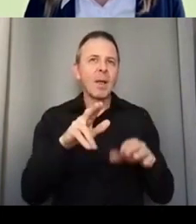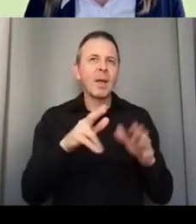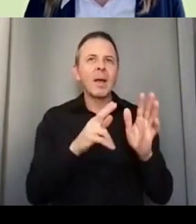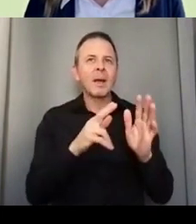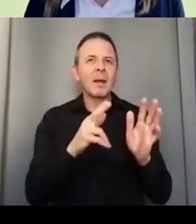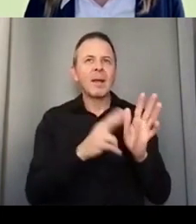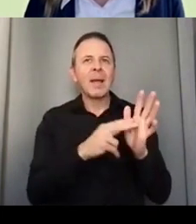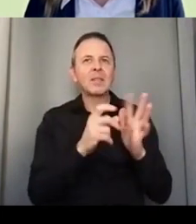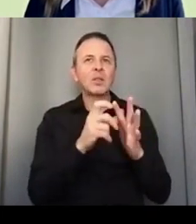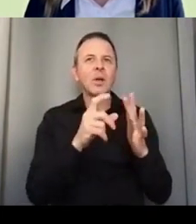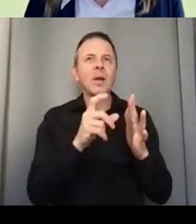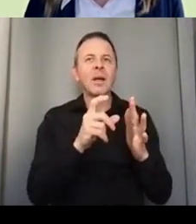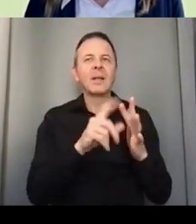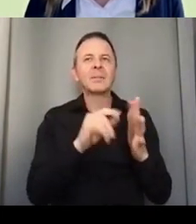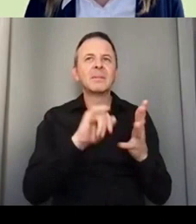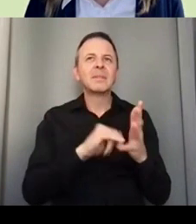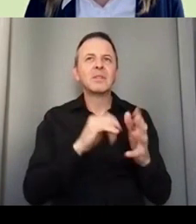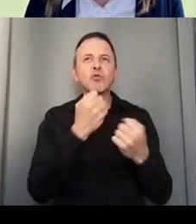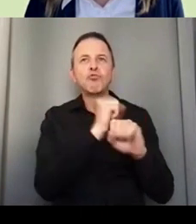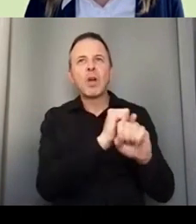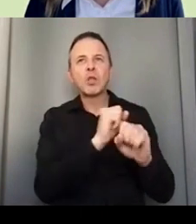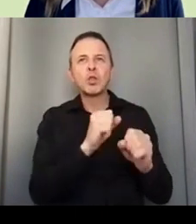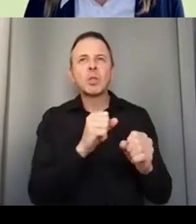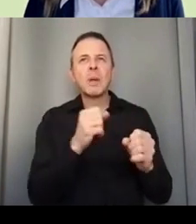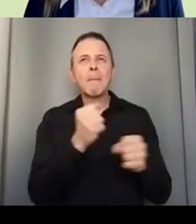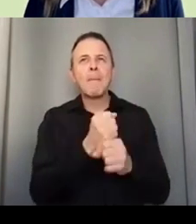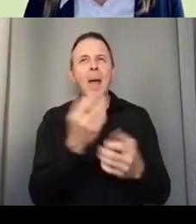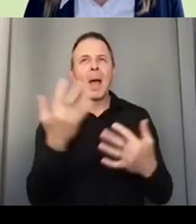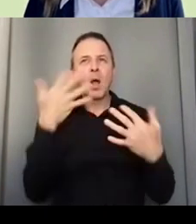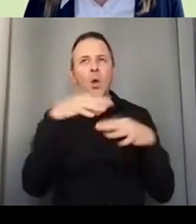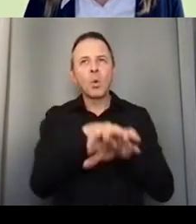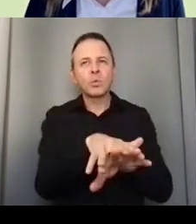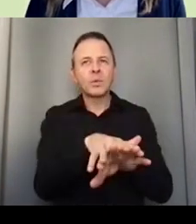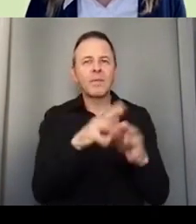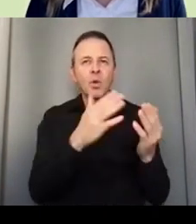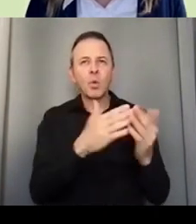strategy creating inclusive communities together aims to maximize the potential